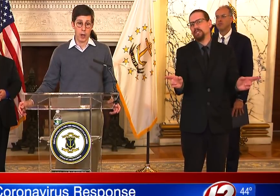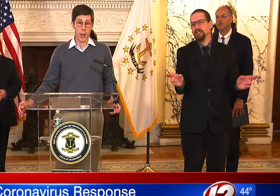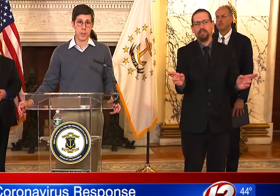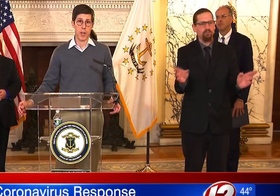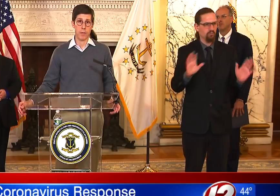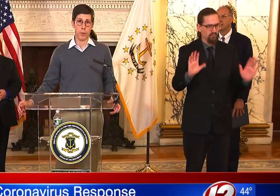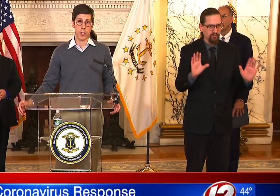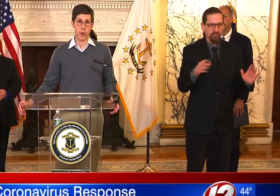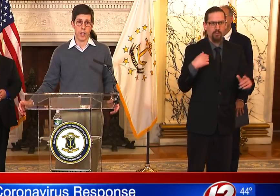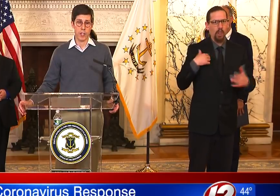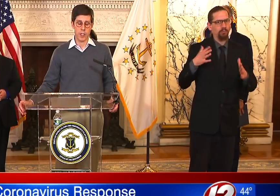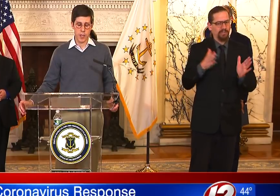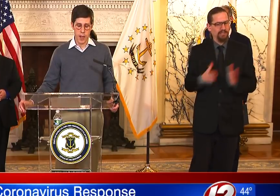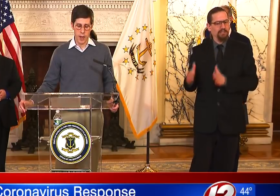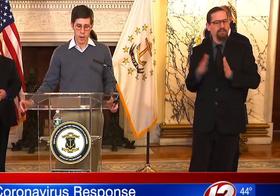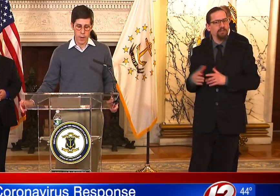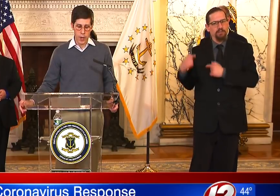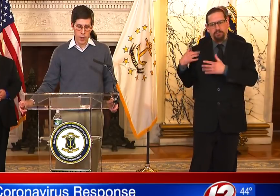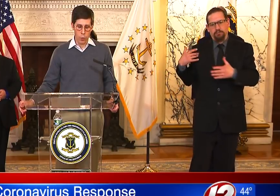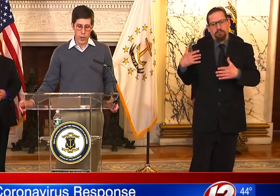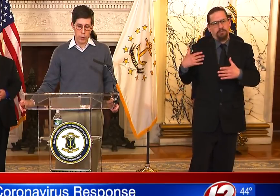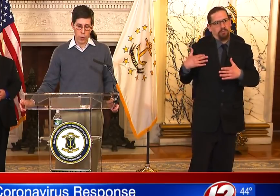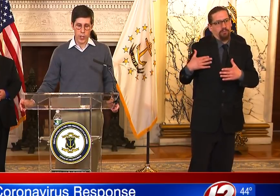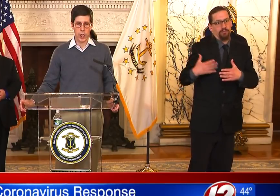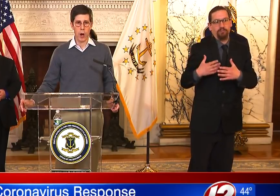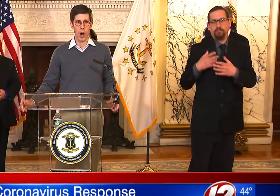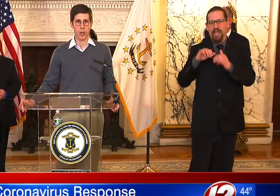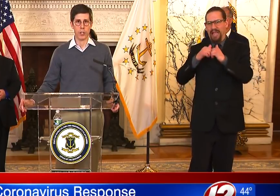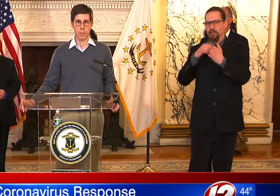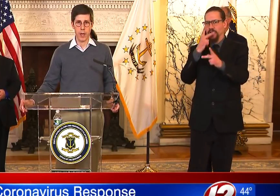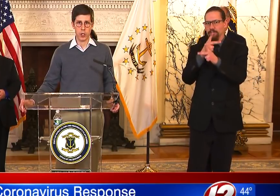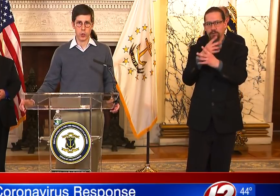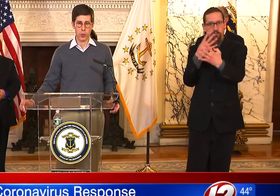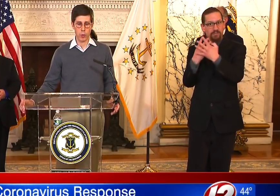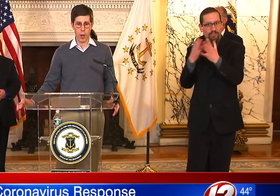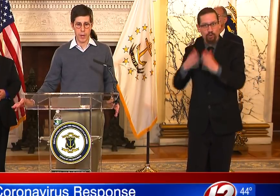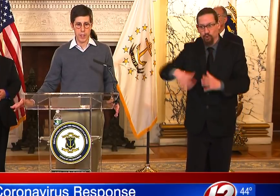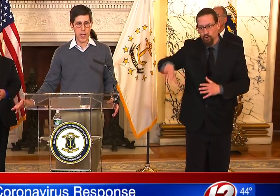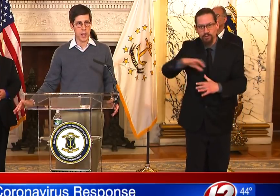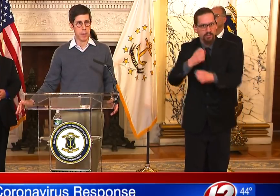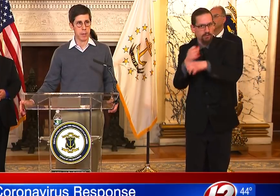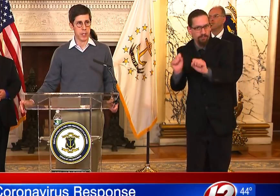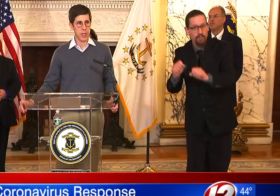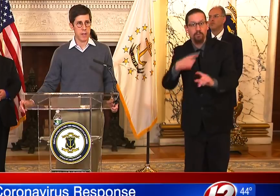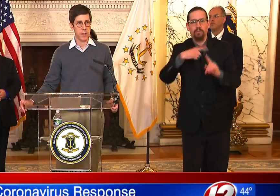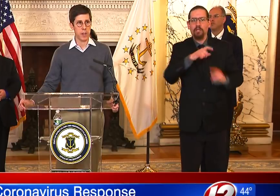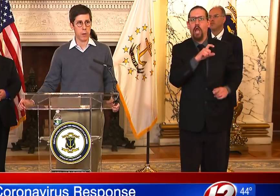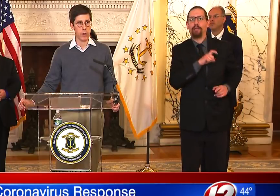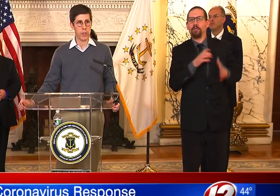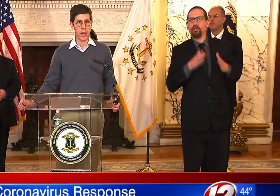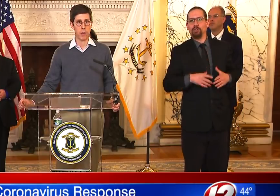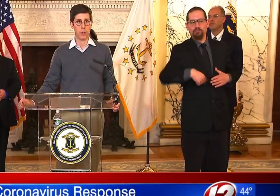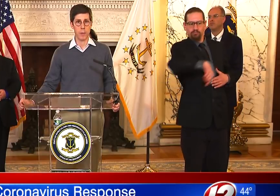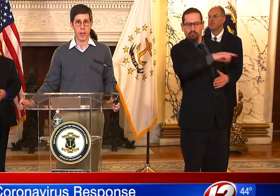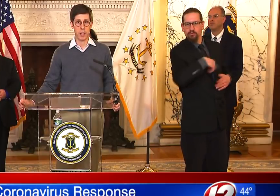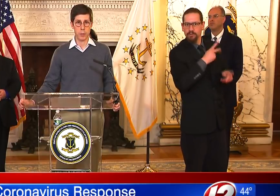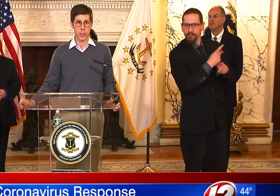WE HAVE TAKEN PROTECTIVE MEASURES TO ENSURE THAT THE STAFF AND PEOPLE INCARCERATED ARE CAP TO THROUGH THIS CRISIS